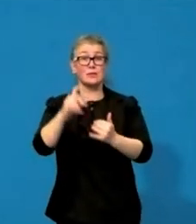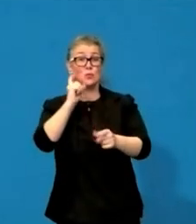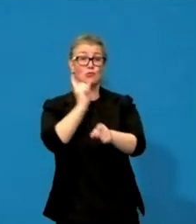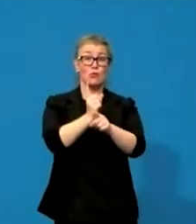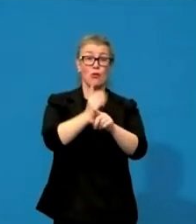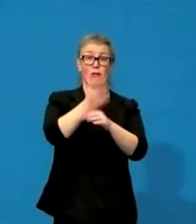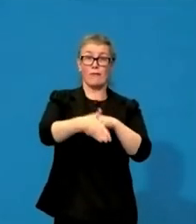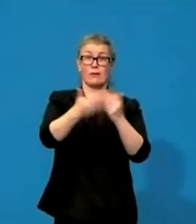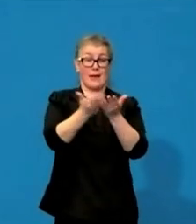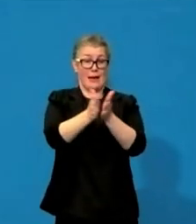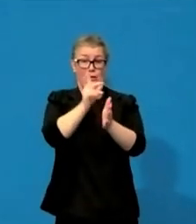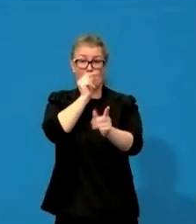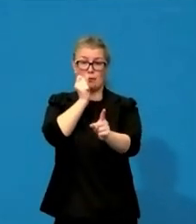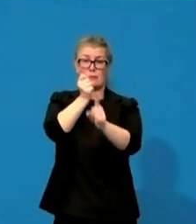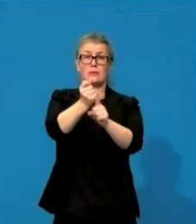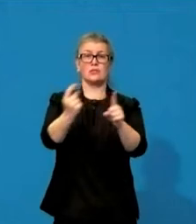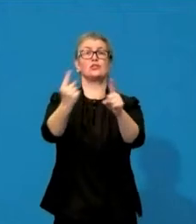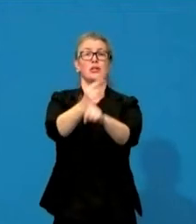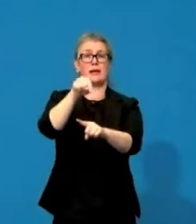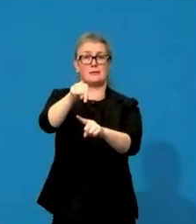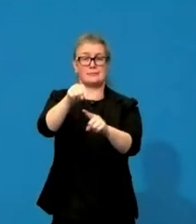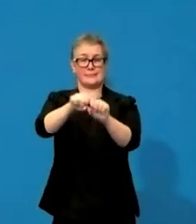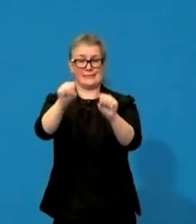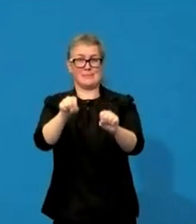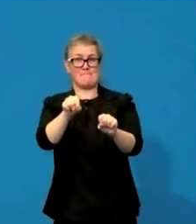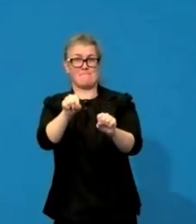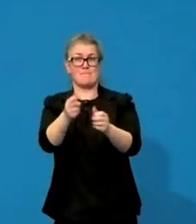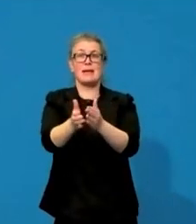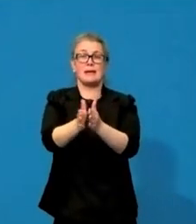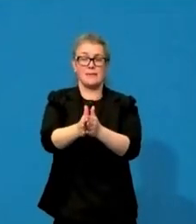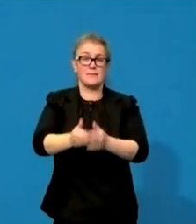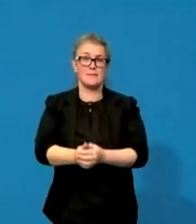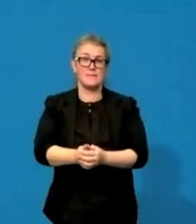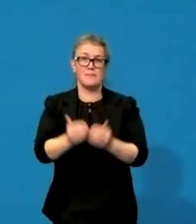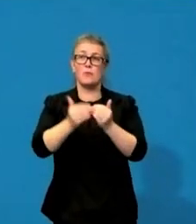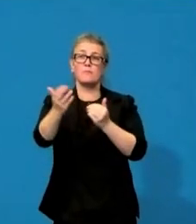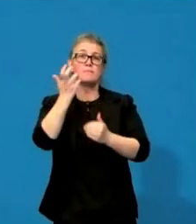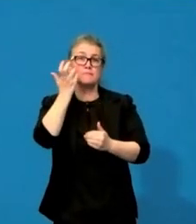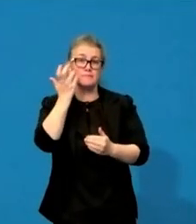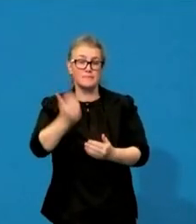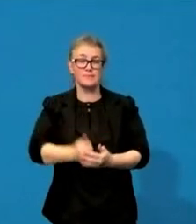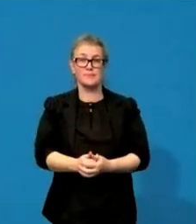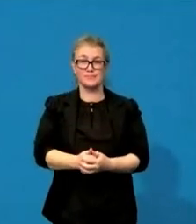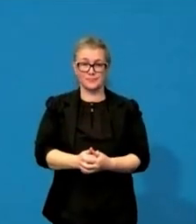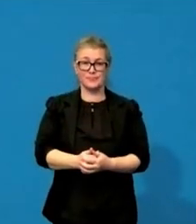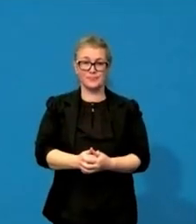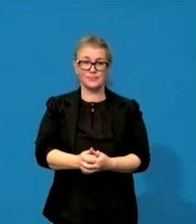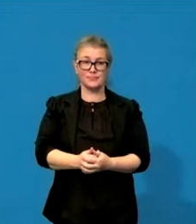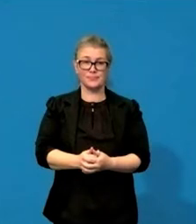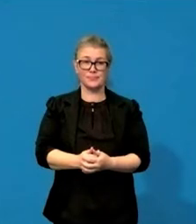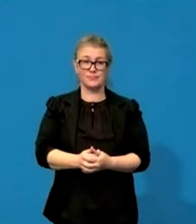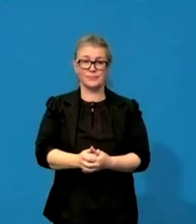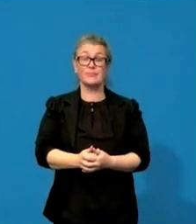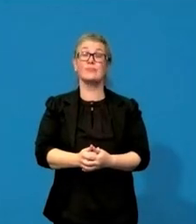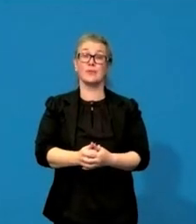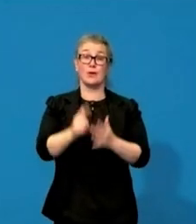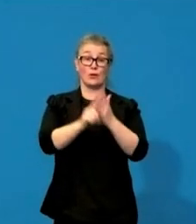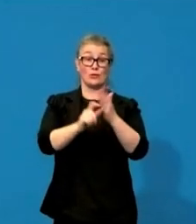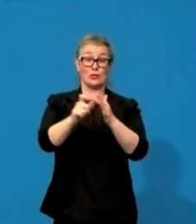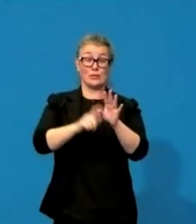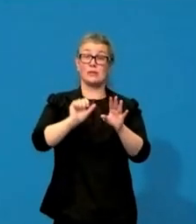system. Commissioners, Jody's long-term aim is, to use the vernacular, do